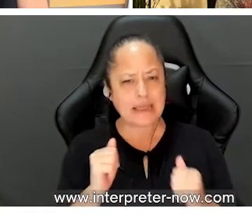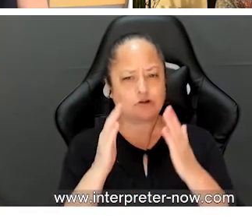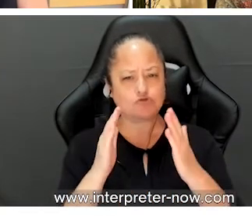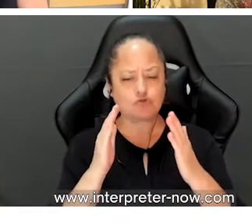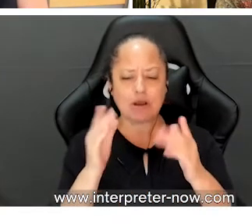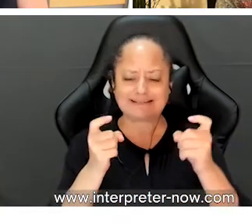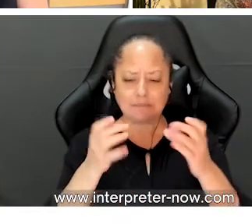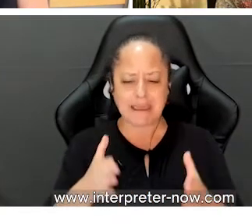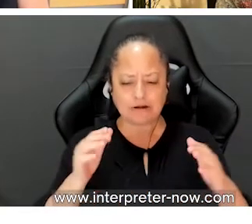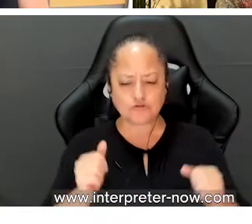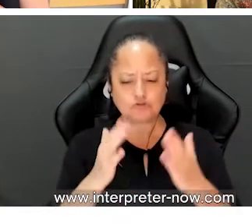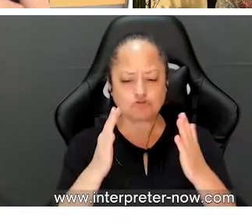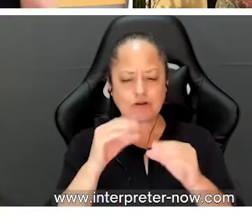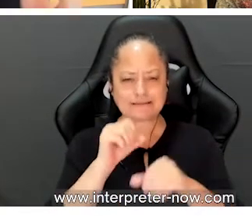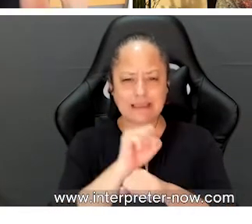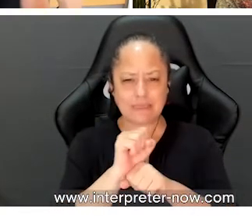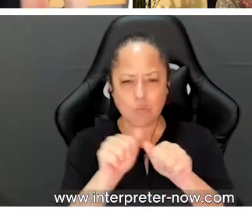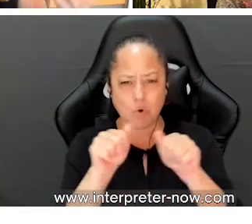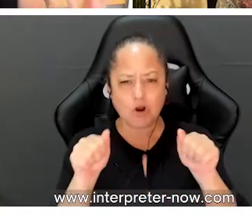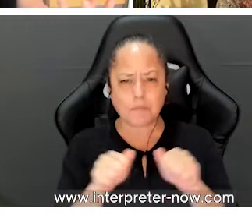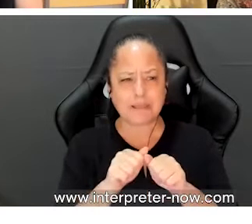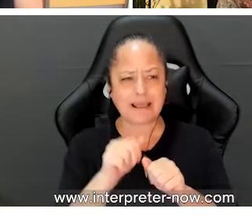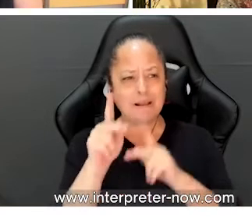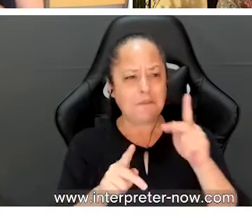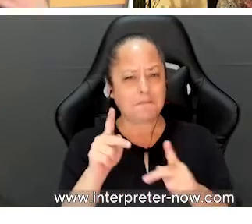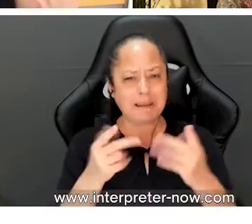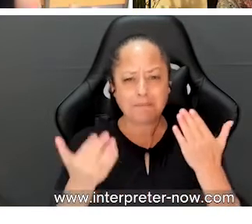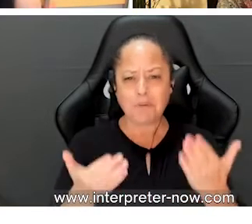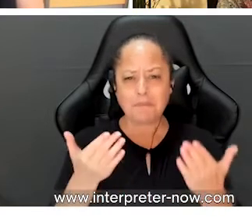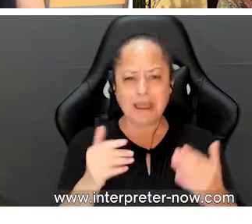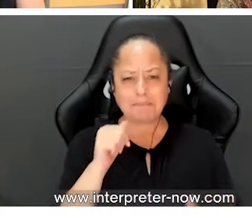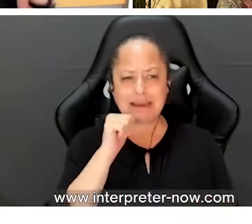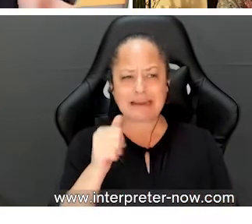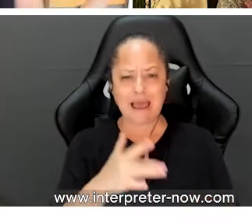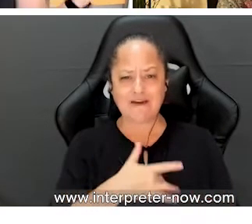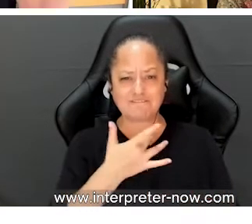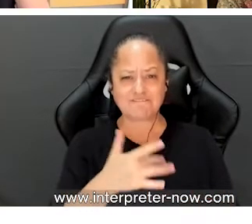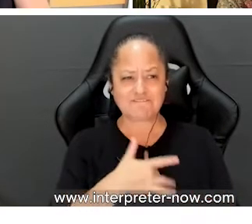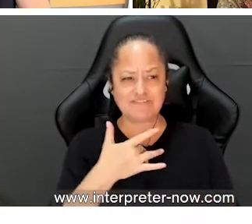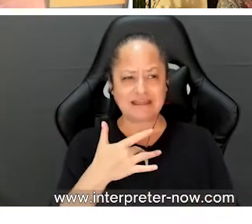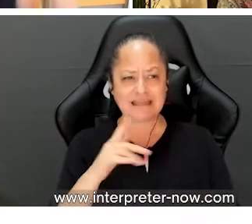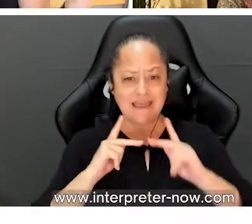where people may not be feeling physical safety as well as psychological safety outside of the work?